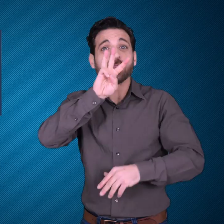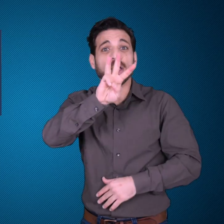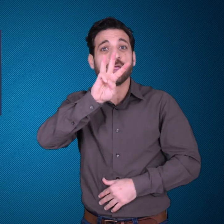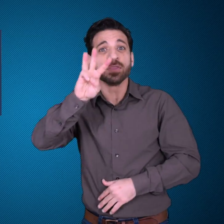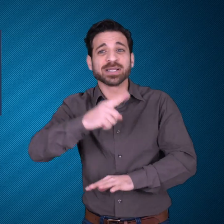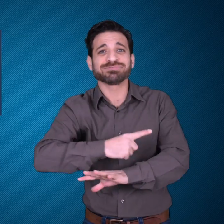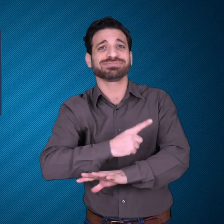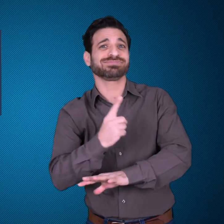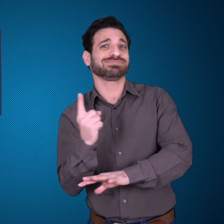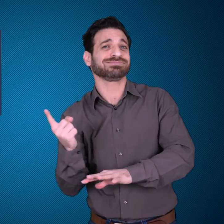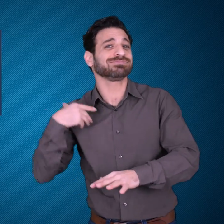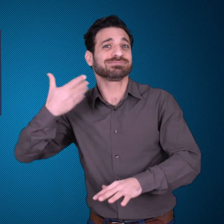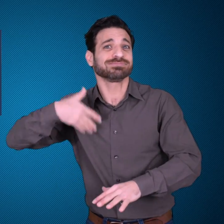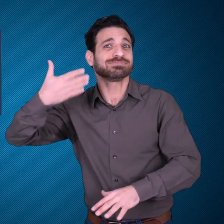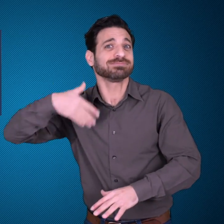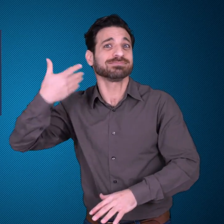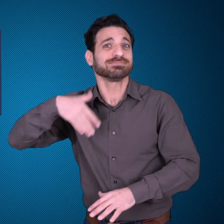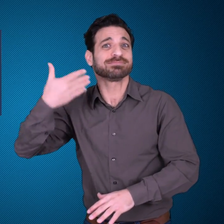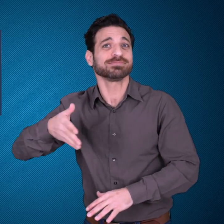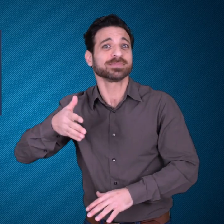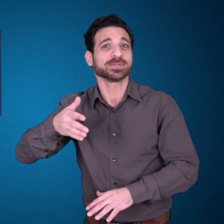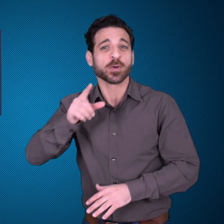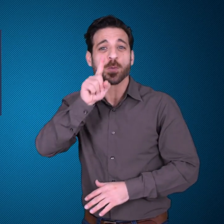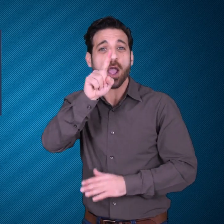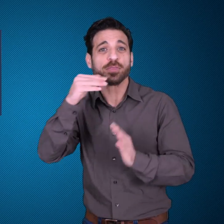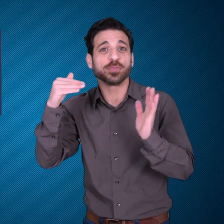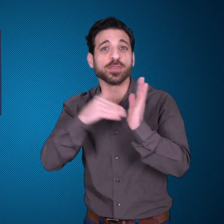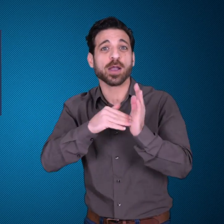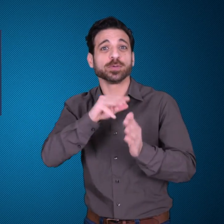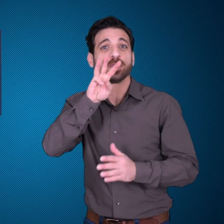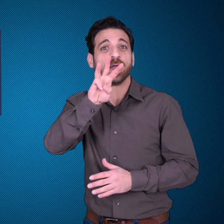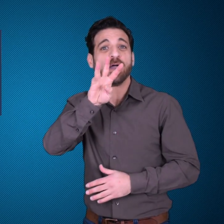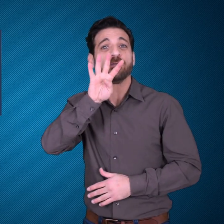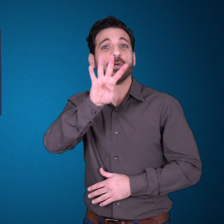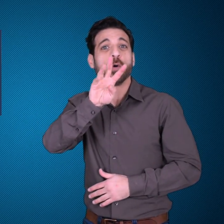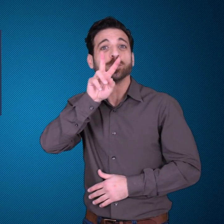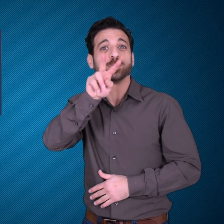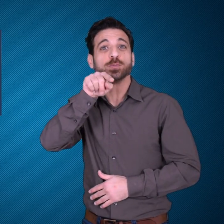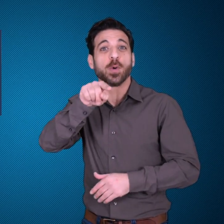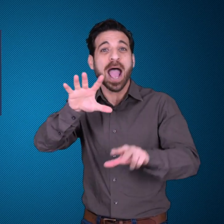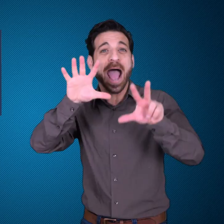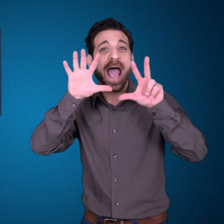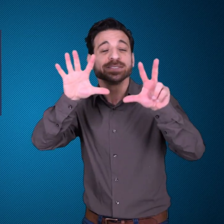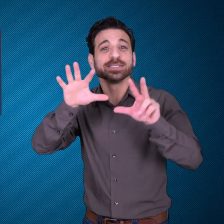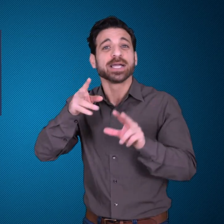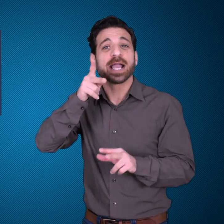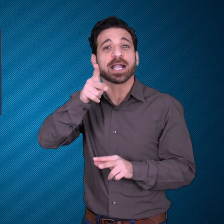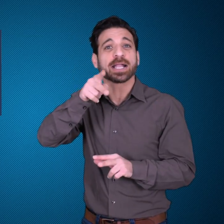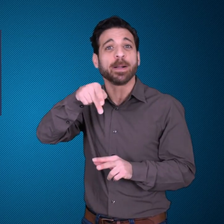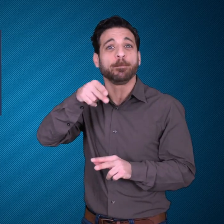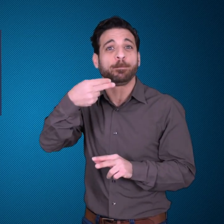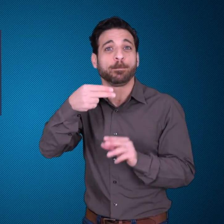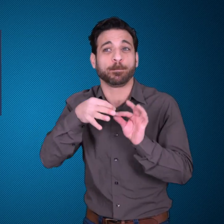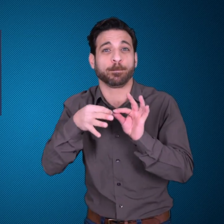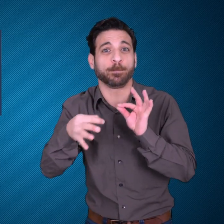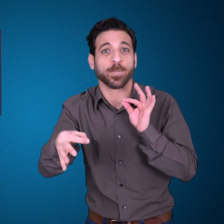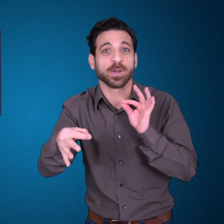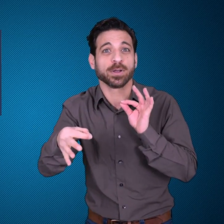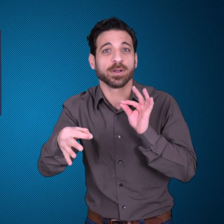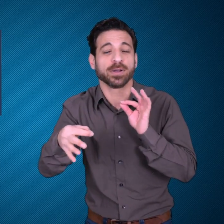freefall at 833 mph (1,342.8 kph).